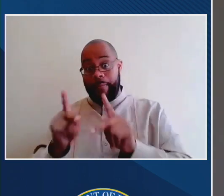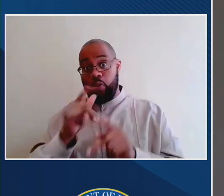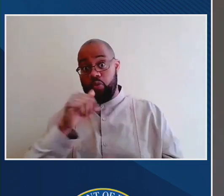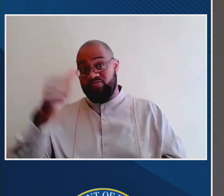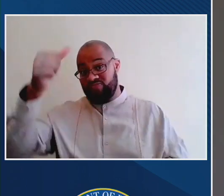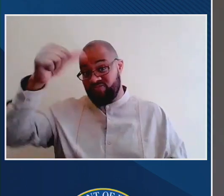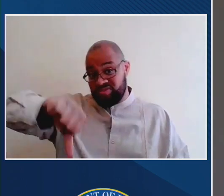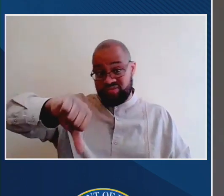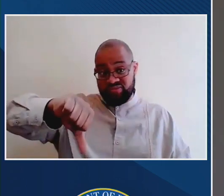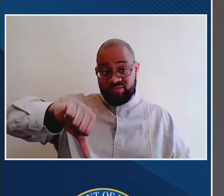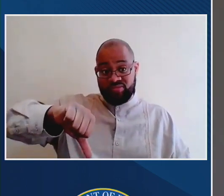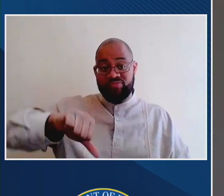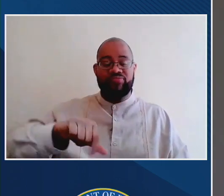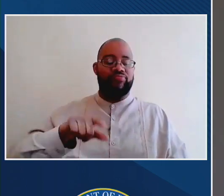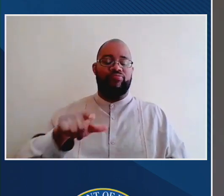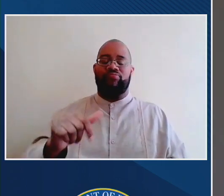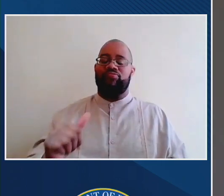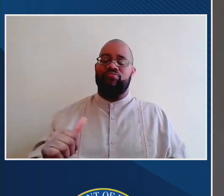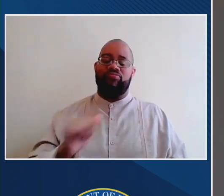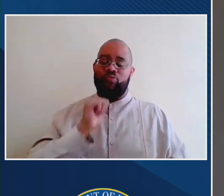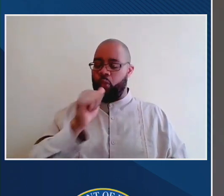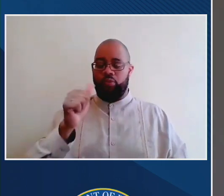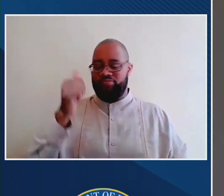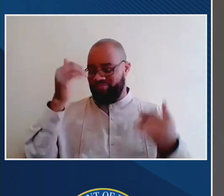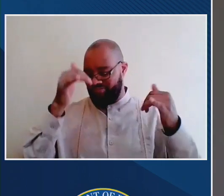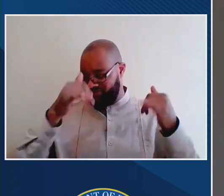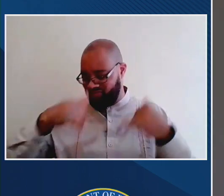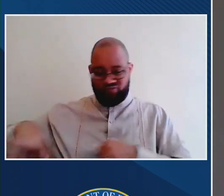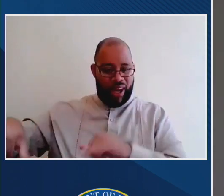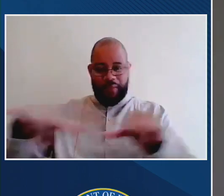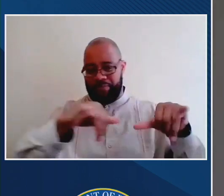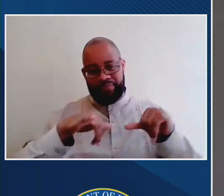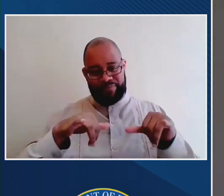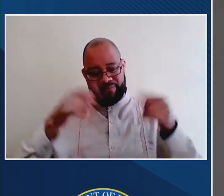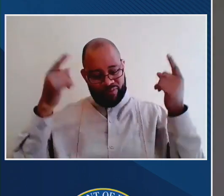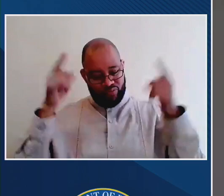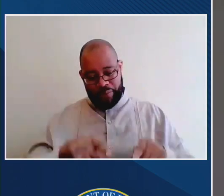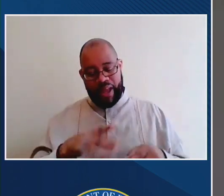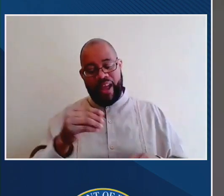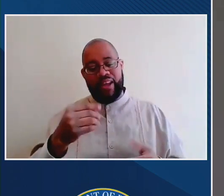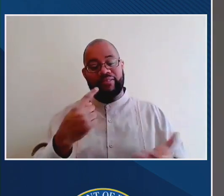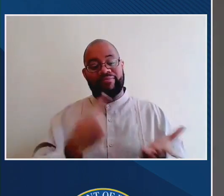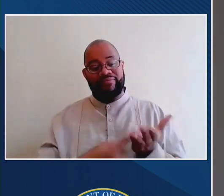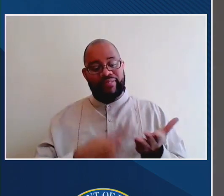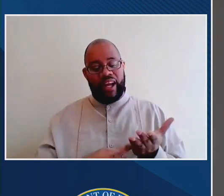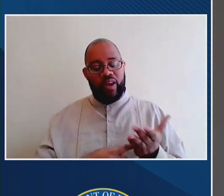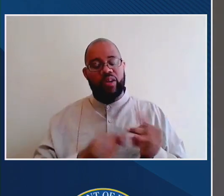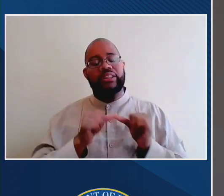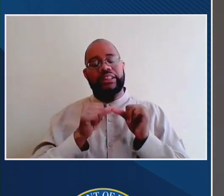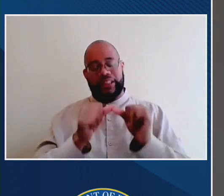You are not in consensus, and the dialog and work continues during our remaining